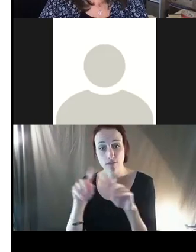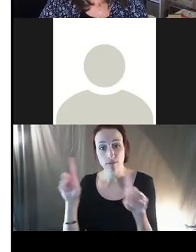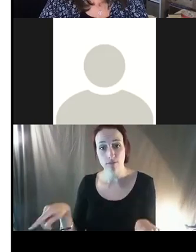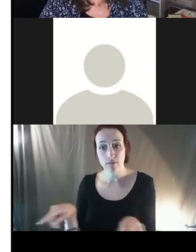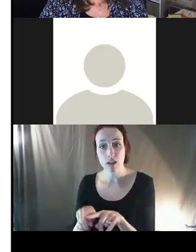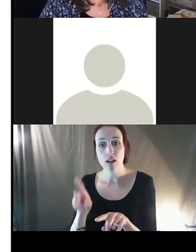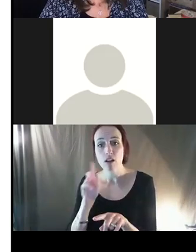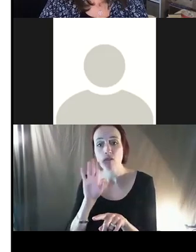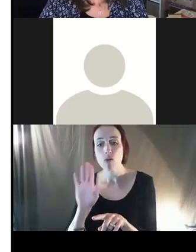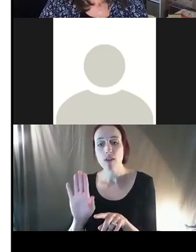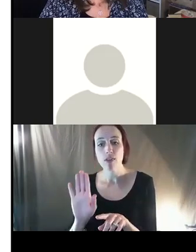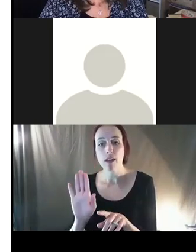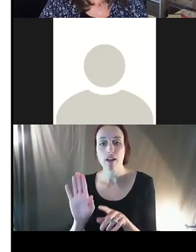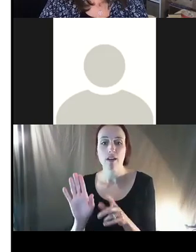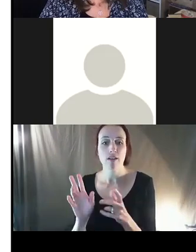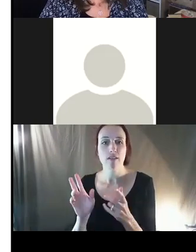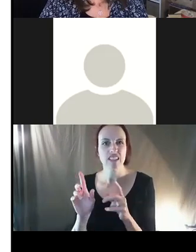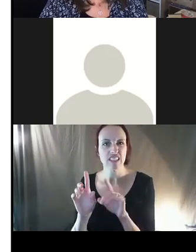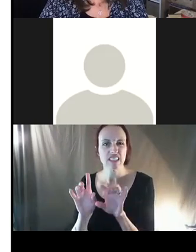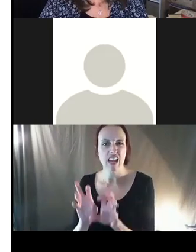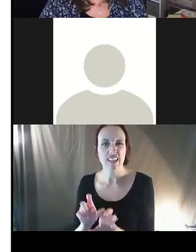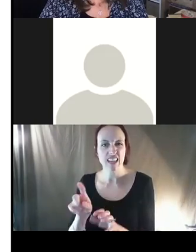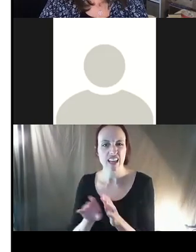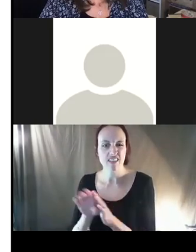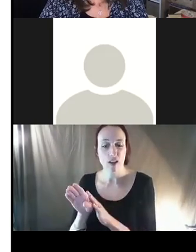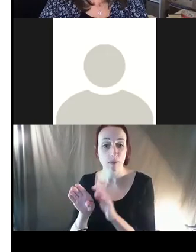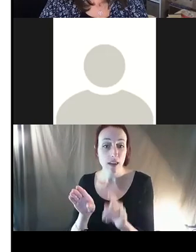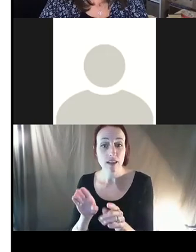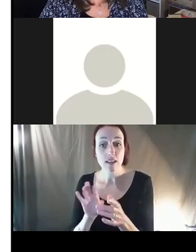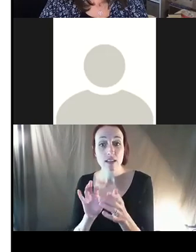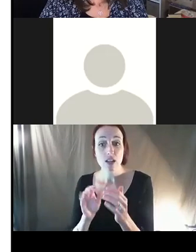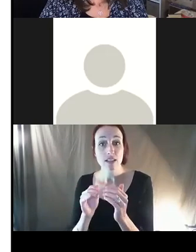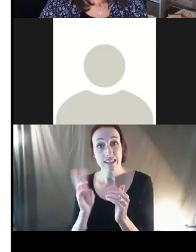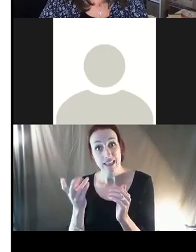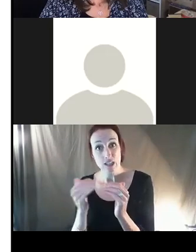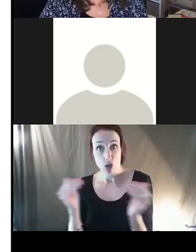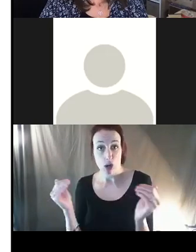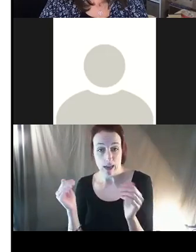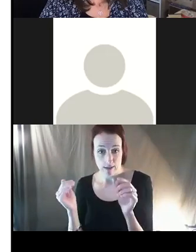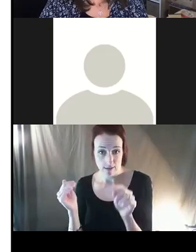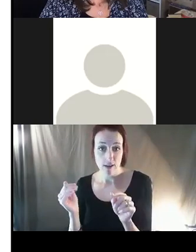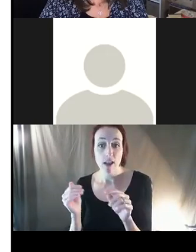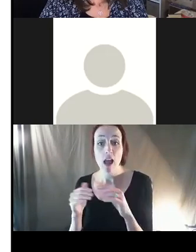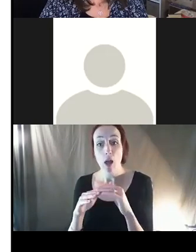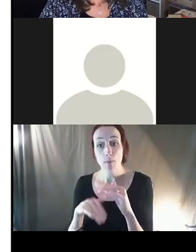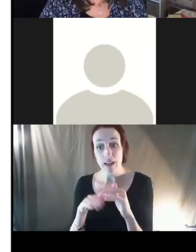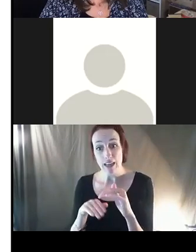displaying, which is grade 6. Beneath it is the color code key basically for how